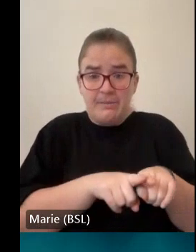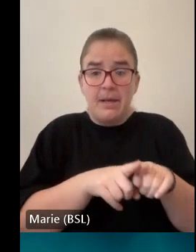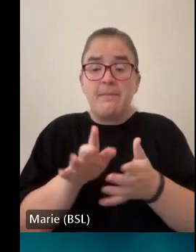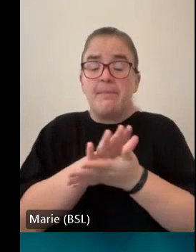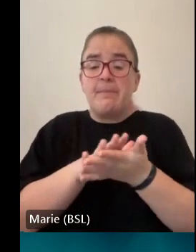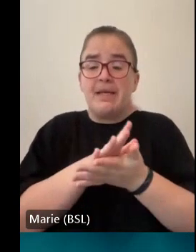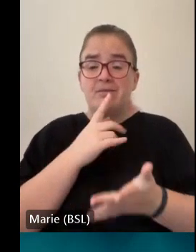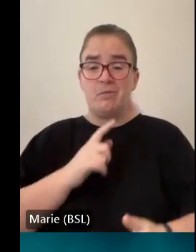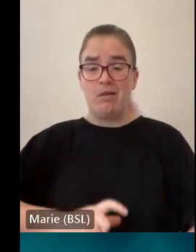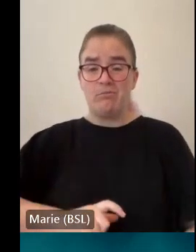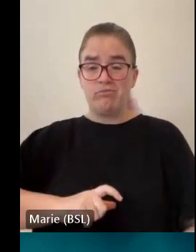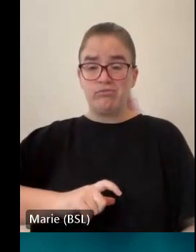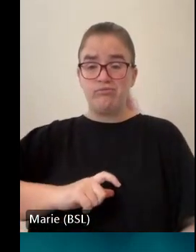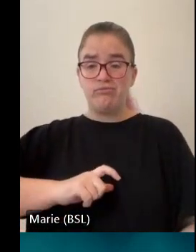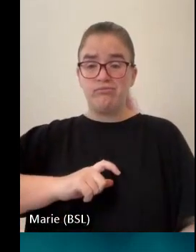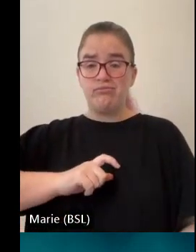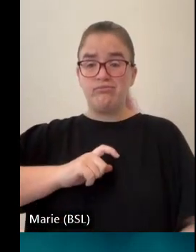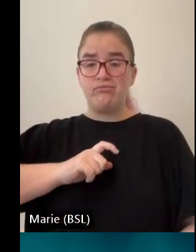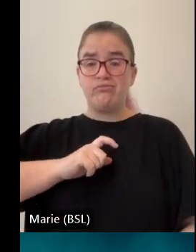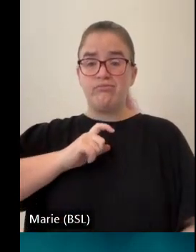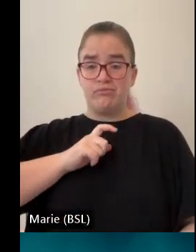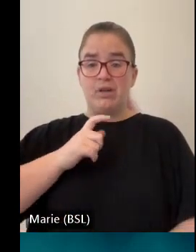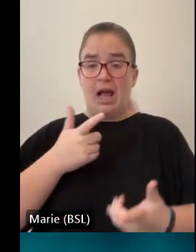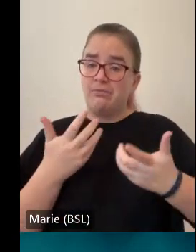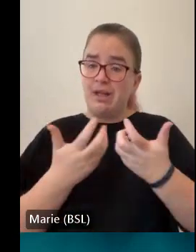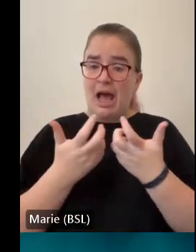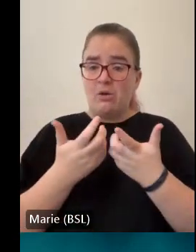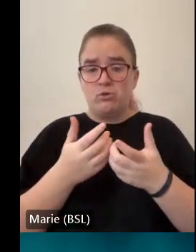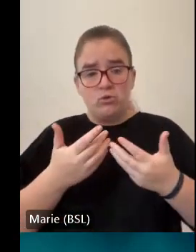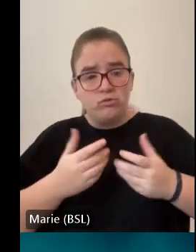rebuild their confidence and and just and just move forward